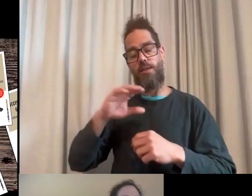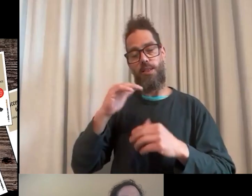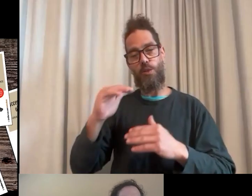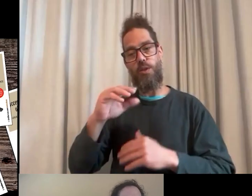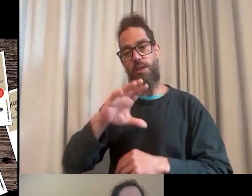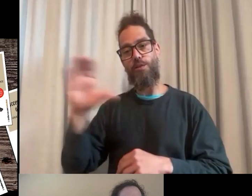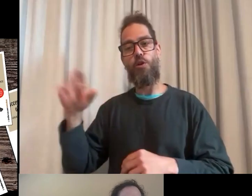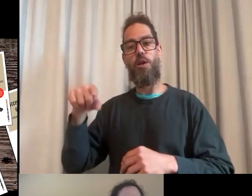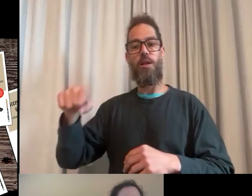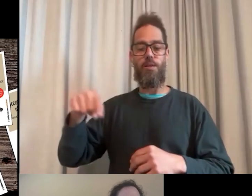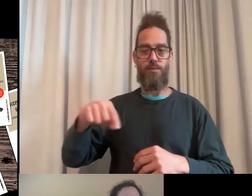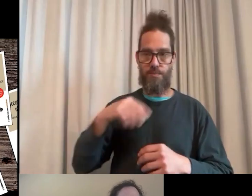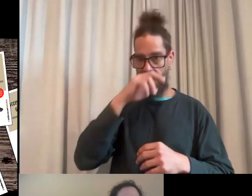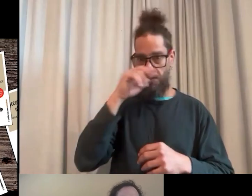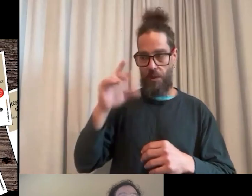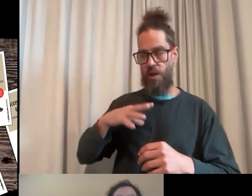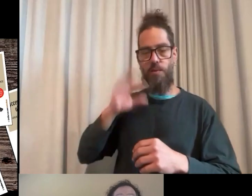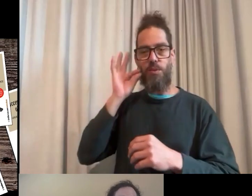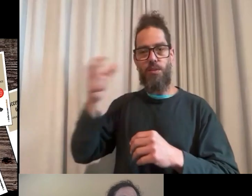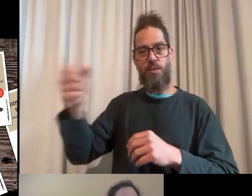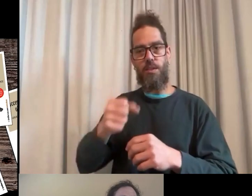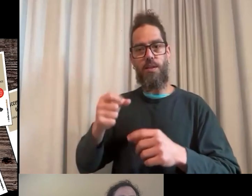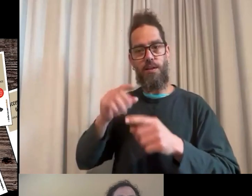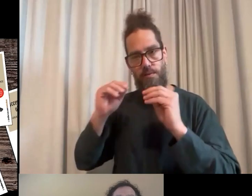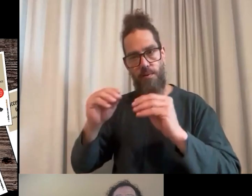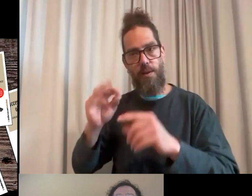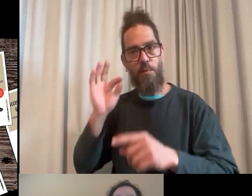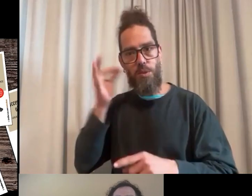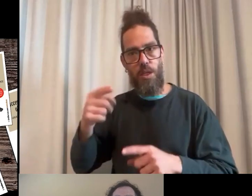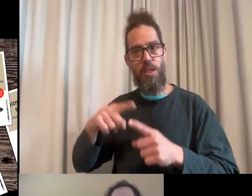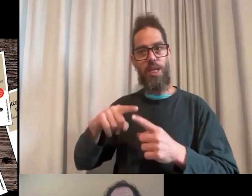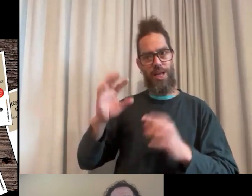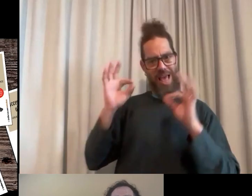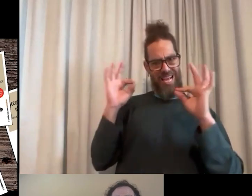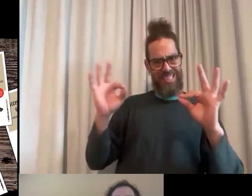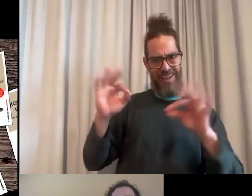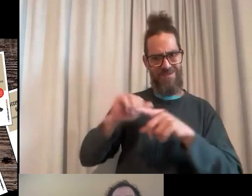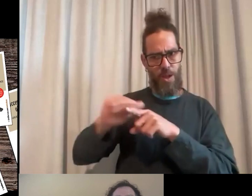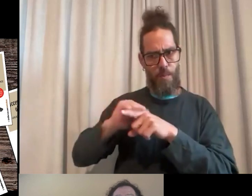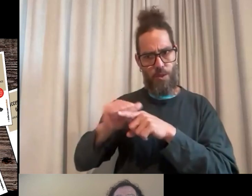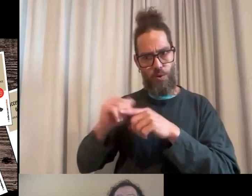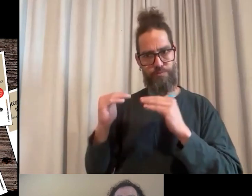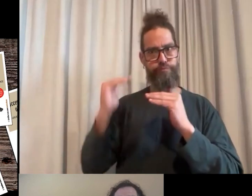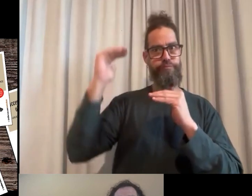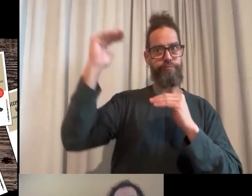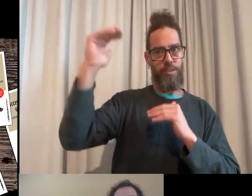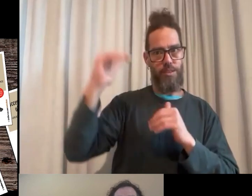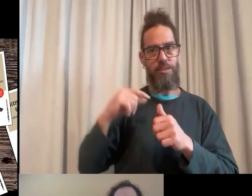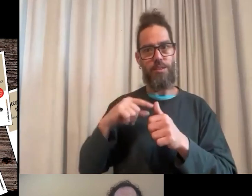working on providing a more precise guidance on what they have in mind regarding the quality of training.